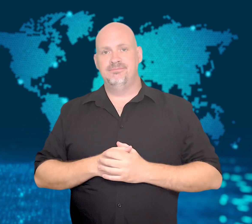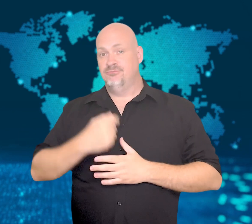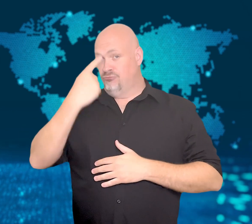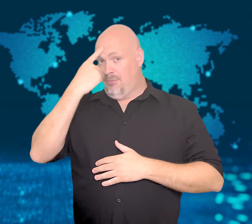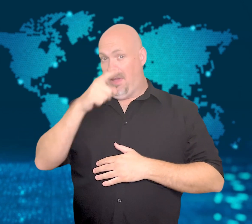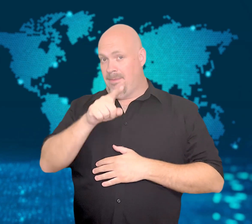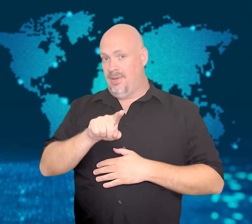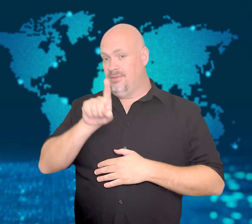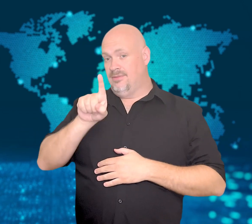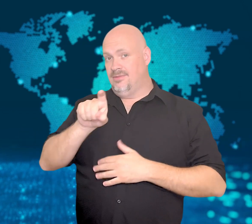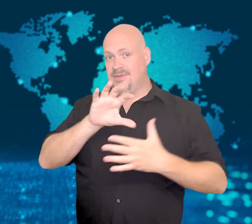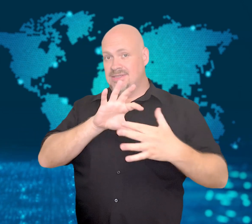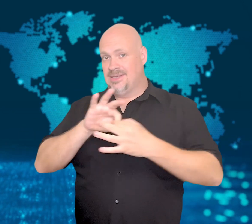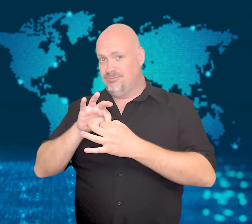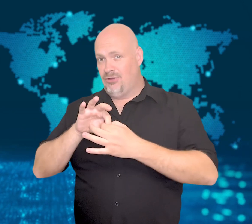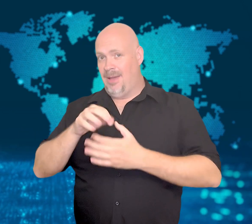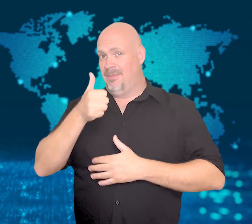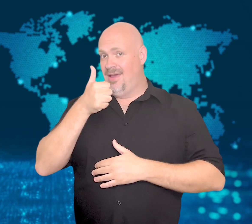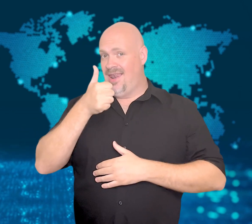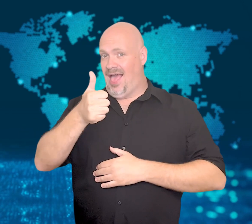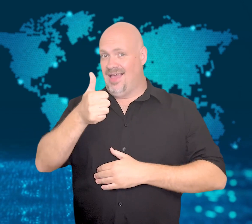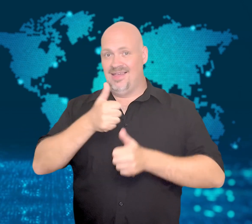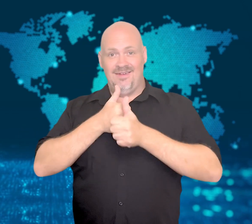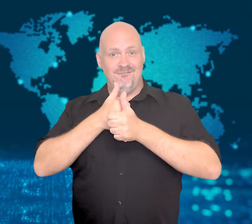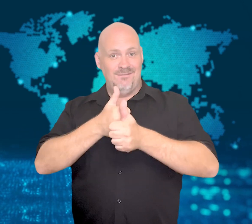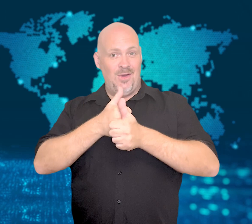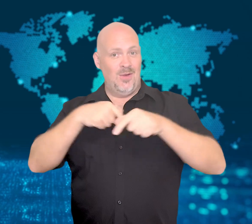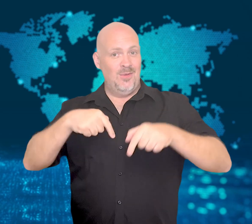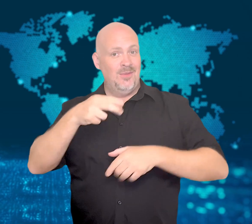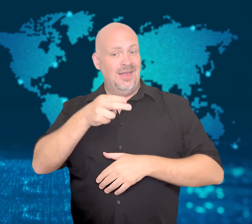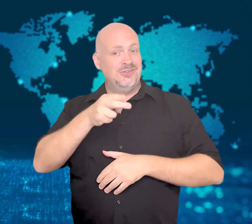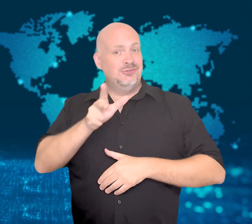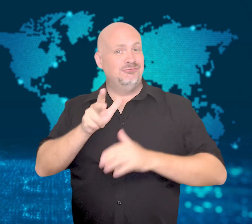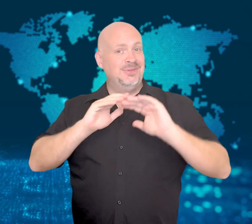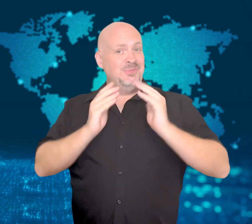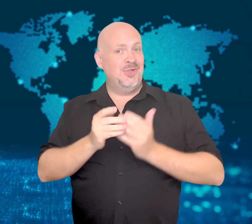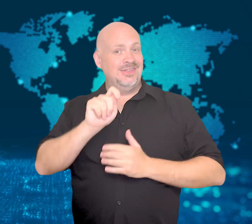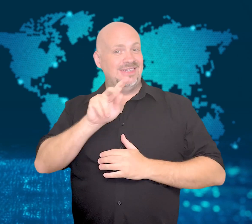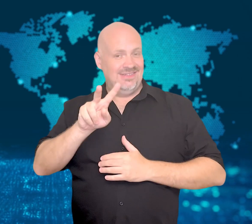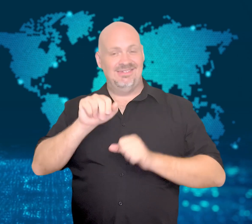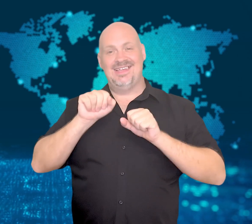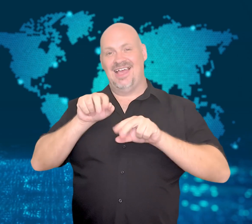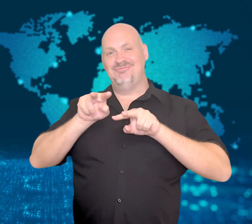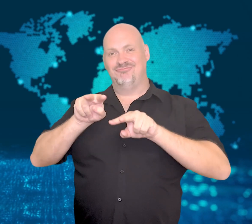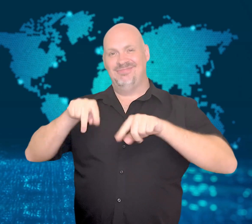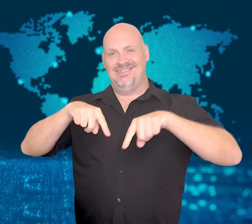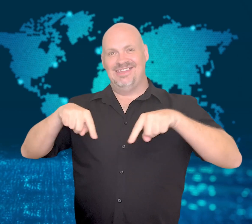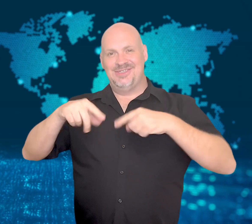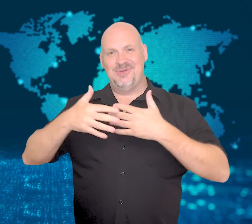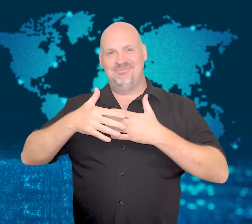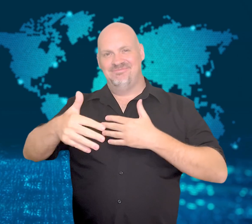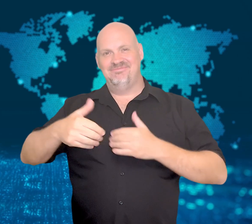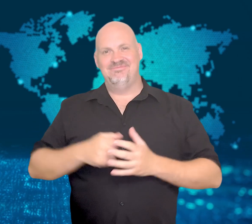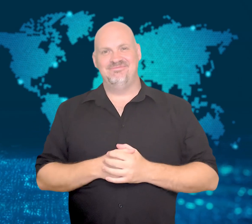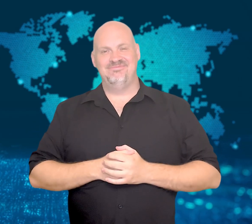Don't forget to subscribe, like, and follow H3 World TV to get new video updates!